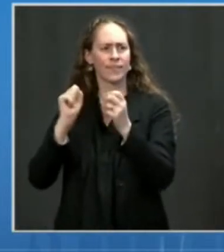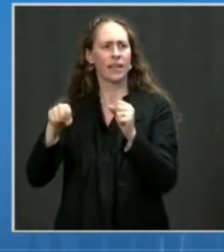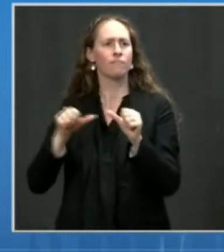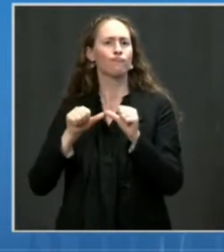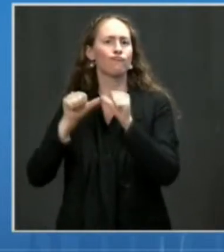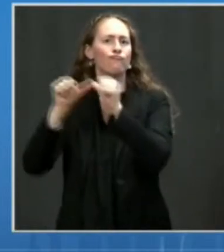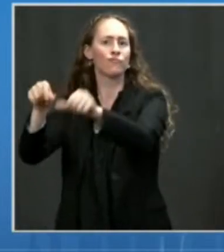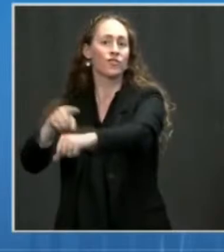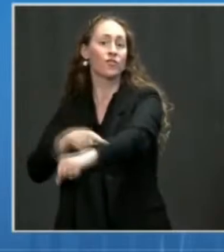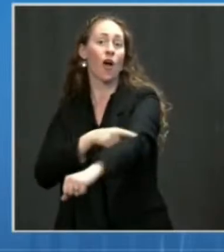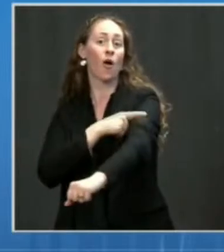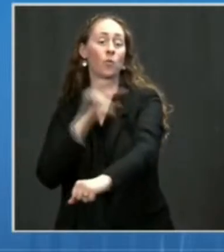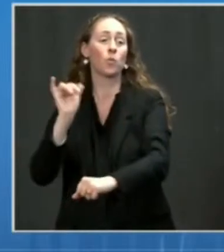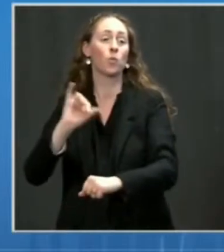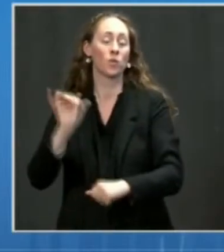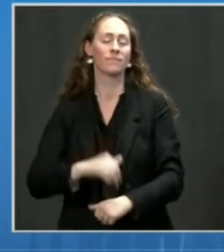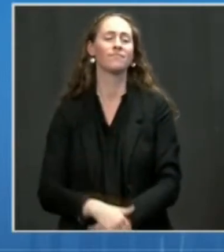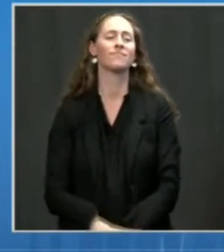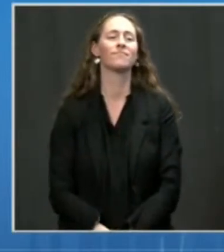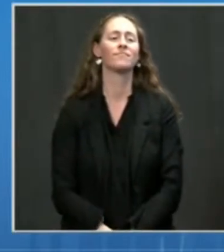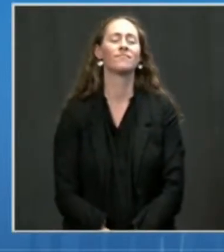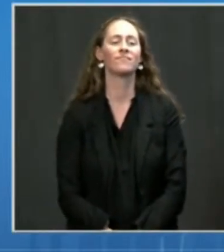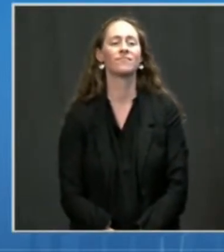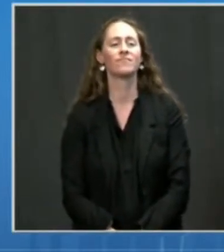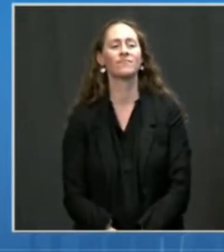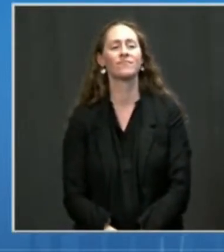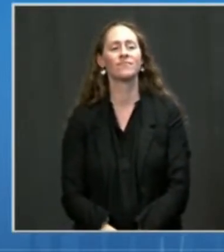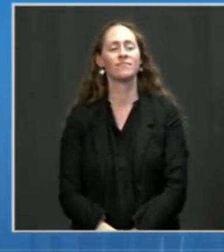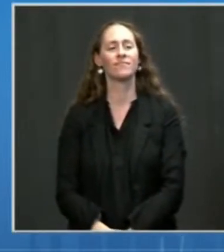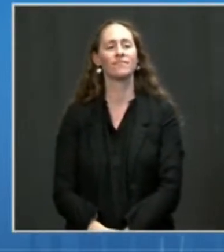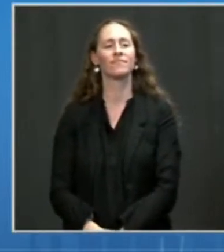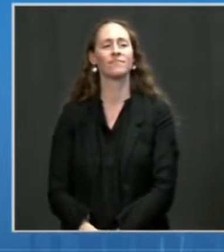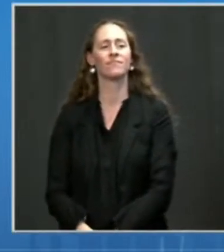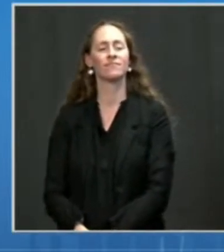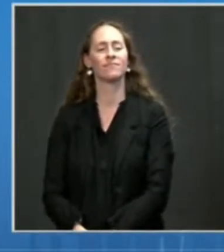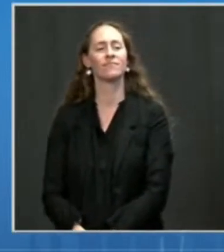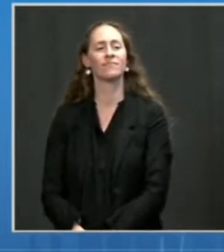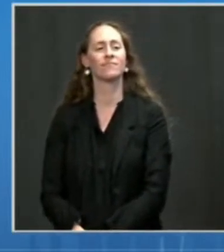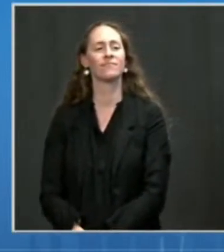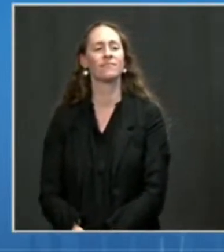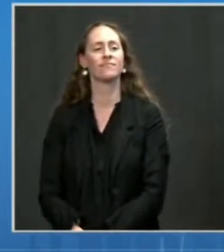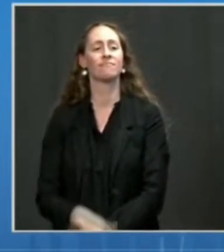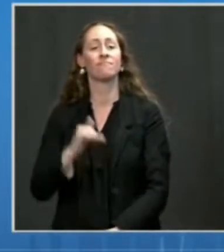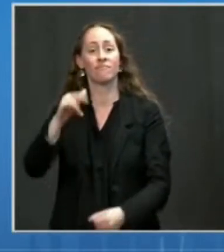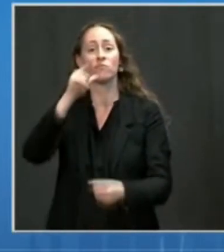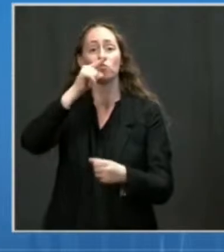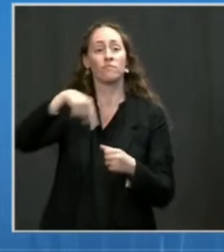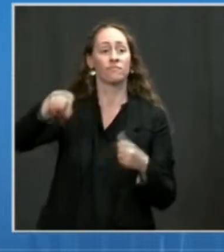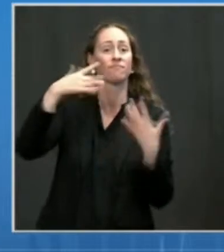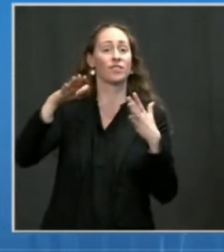DEPTH OF THE PROTECTION, NOT ONLY DO YOU INCREASE THE DURATION, BUT YOU ALSO INCREASE